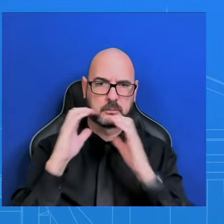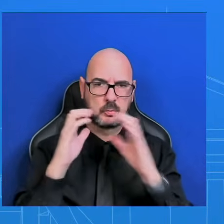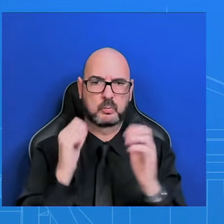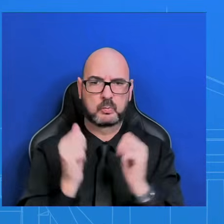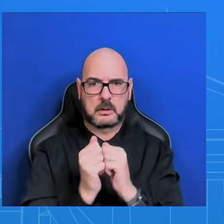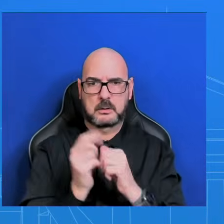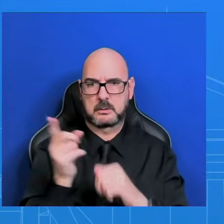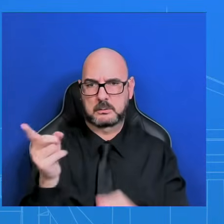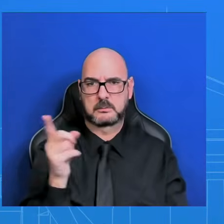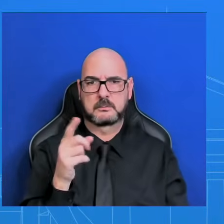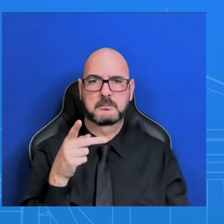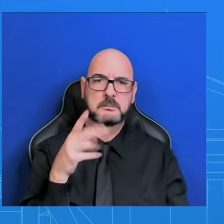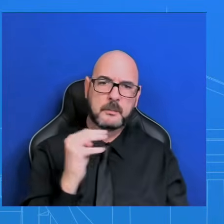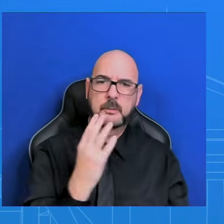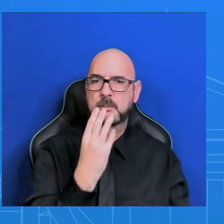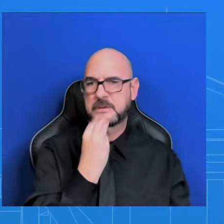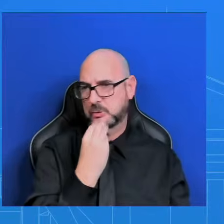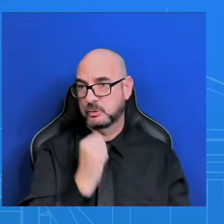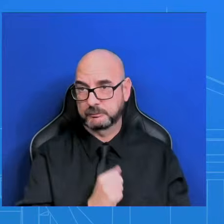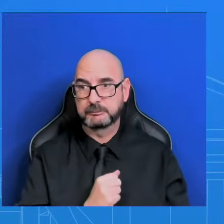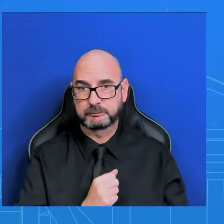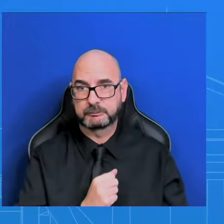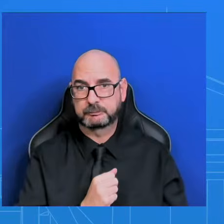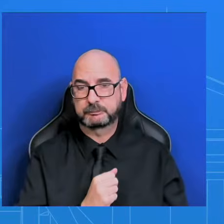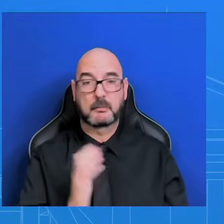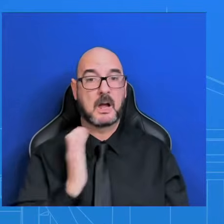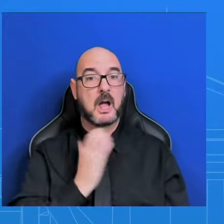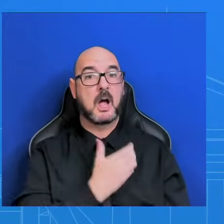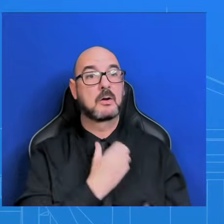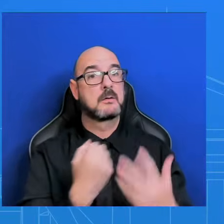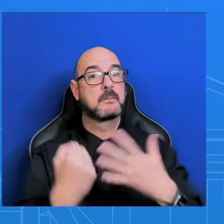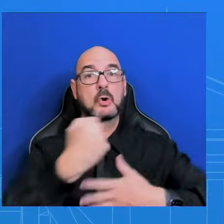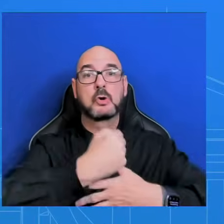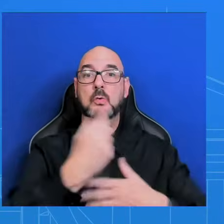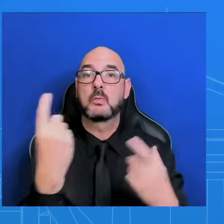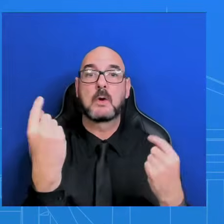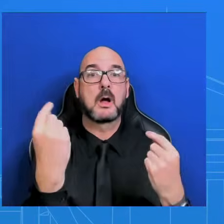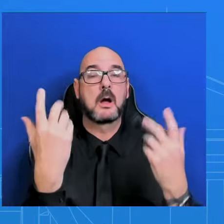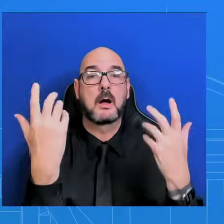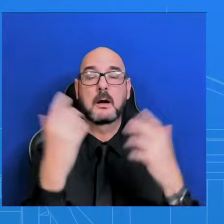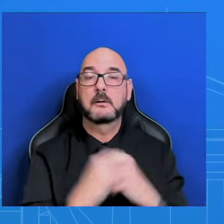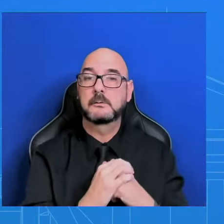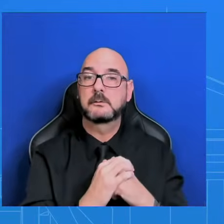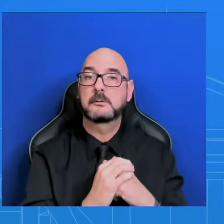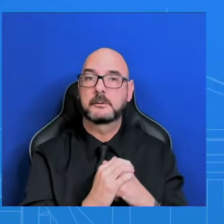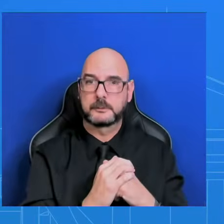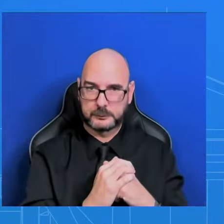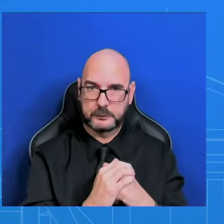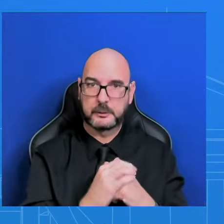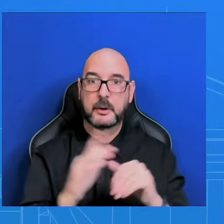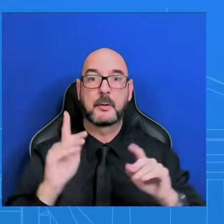And our focus has always been making sure, obviously, no civilian lives -- right? -- one civilian life is too many; getting those --